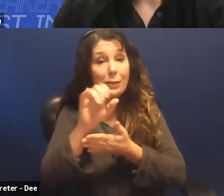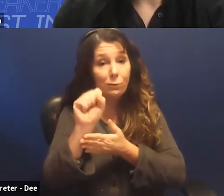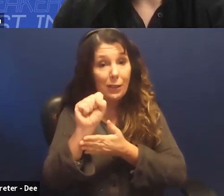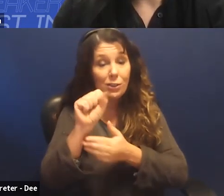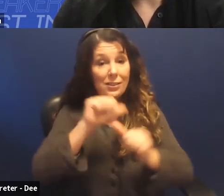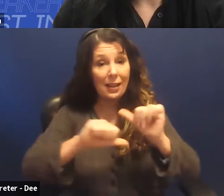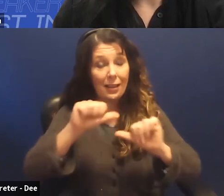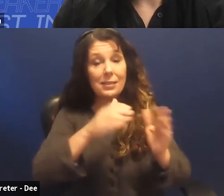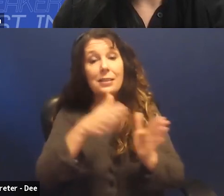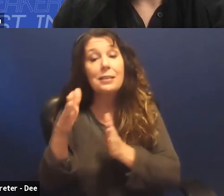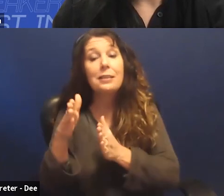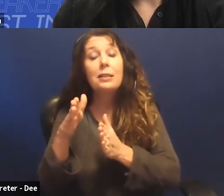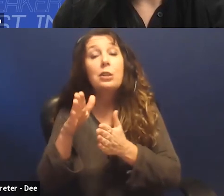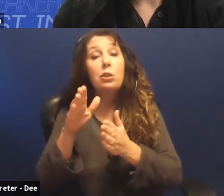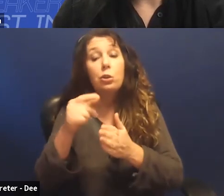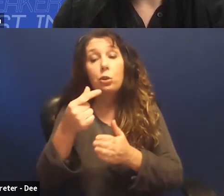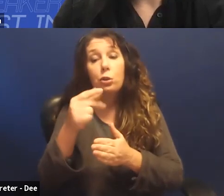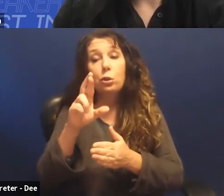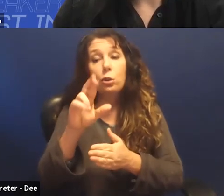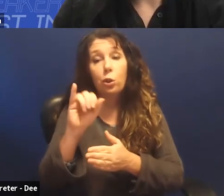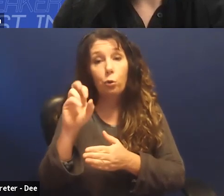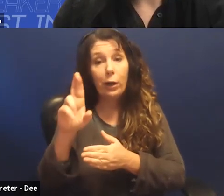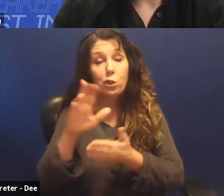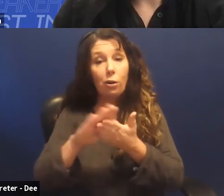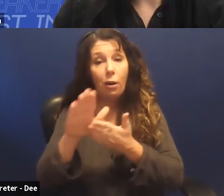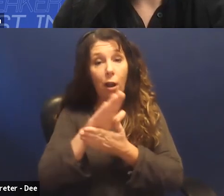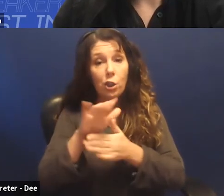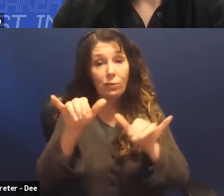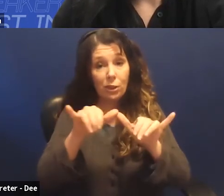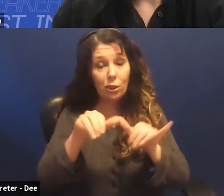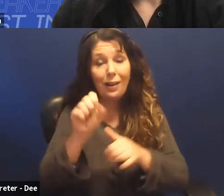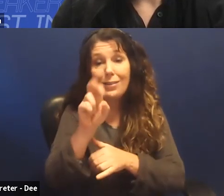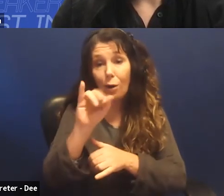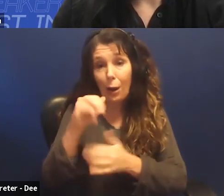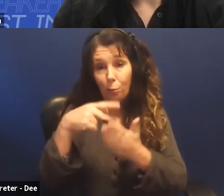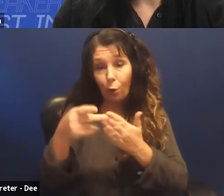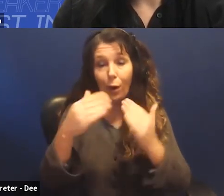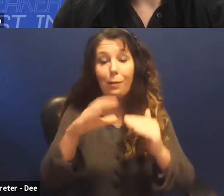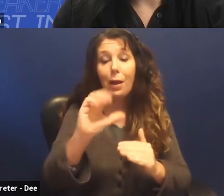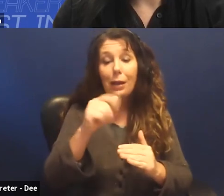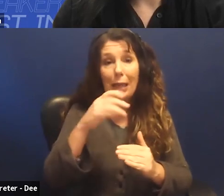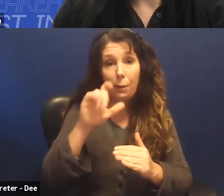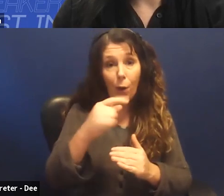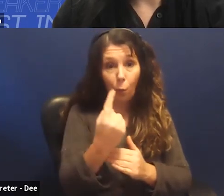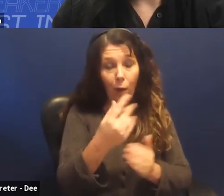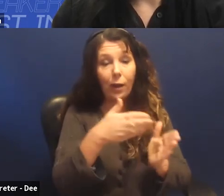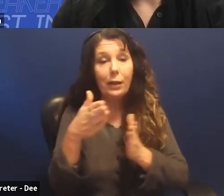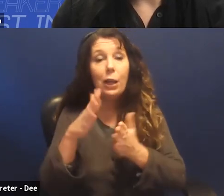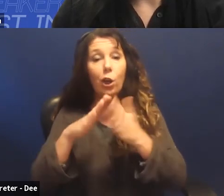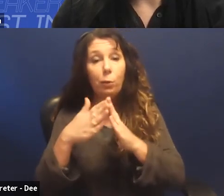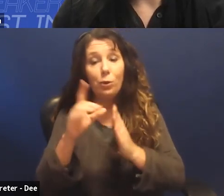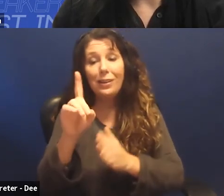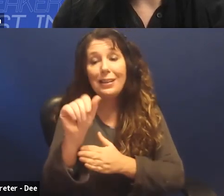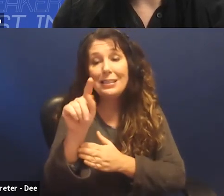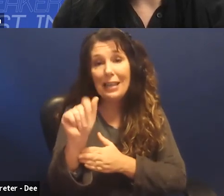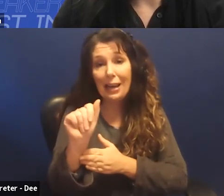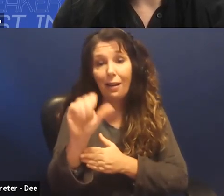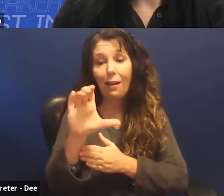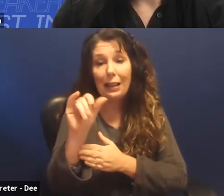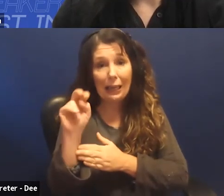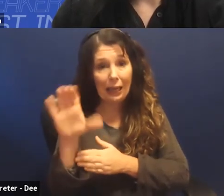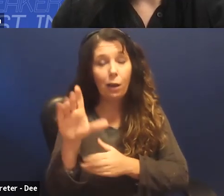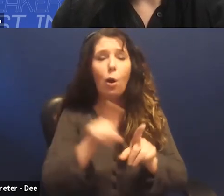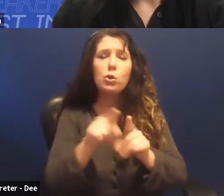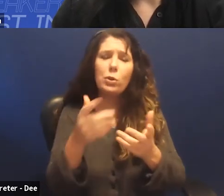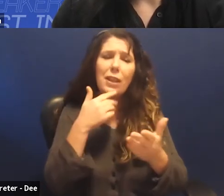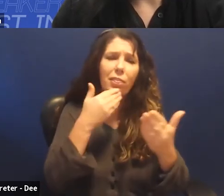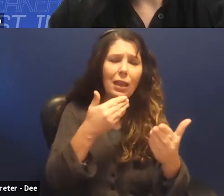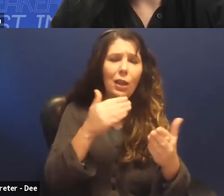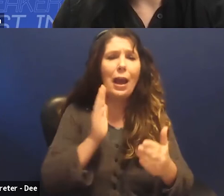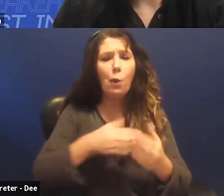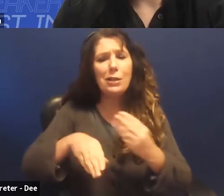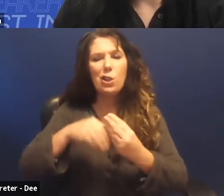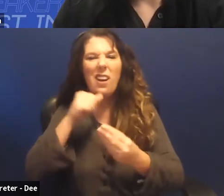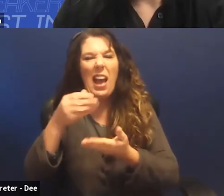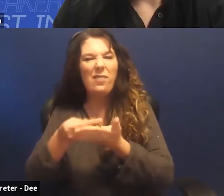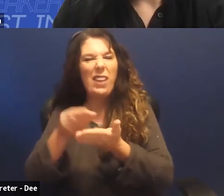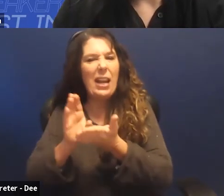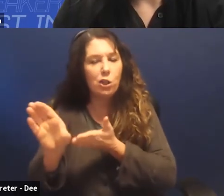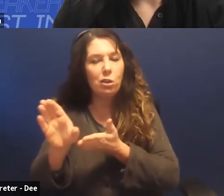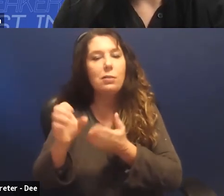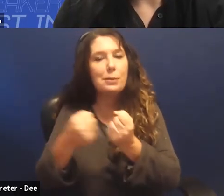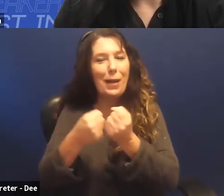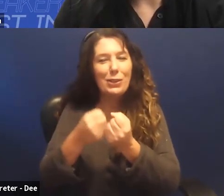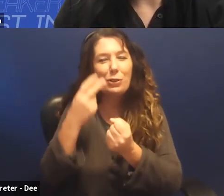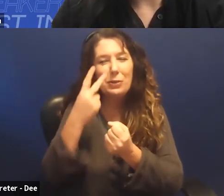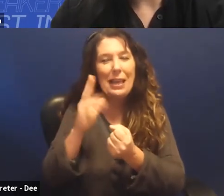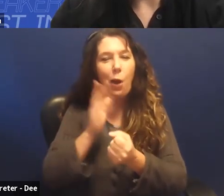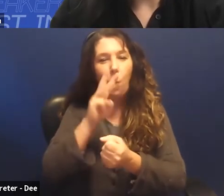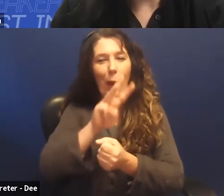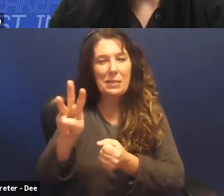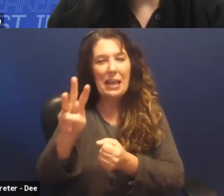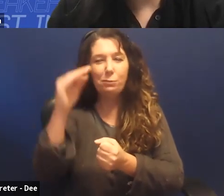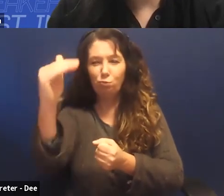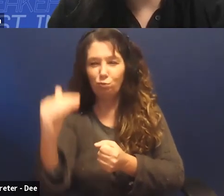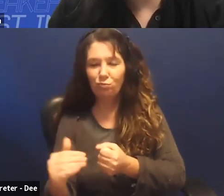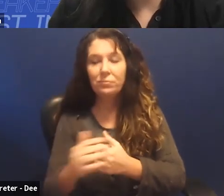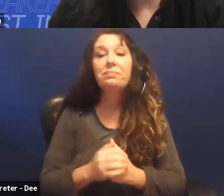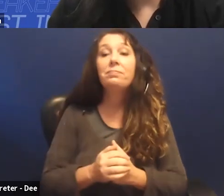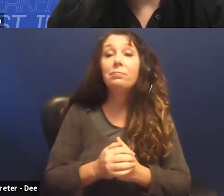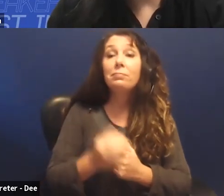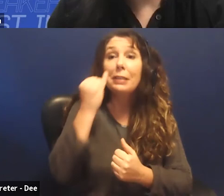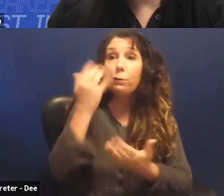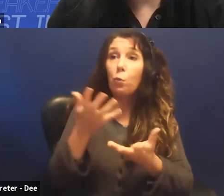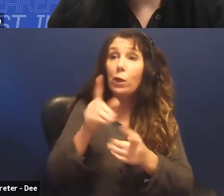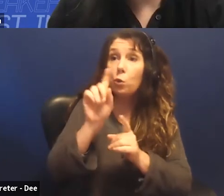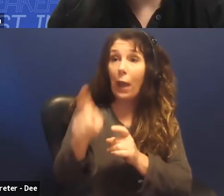The Granger College of Engineering, Sri program. Capital One, and the community data clinic, you would also like to thank our additional non financial co sponsors, and you can find them listed on our website, ask a question, please use the q amp a box